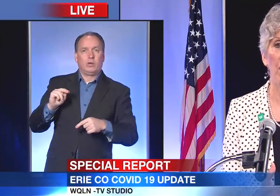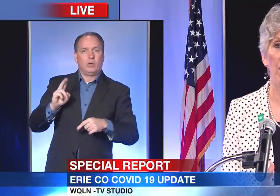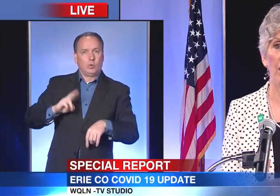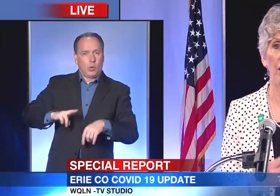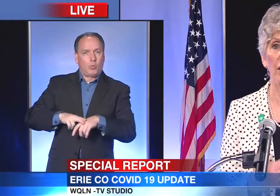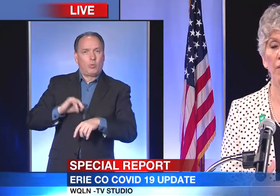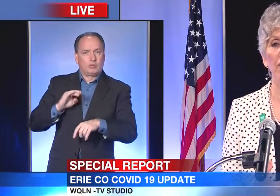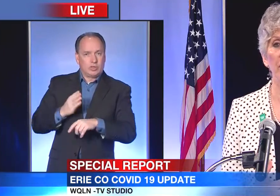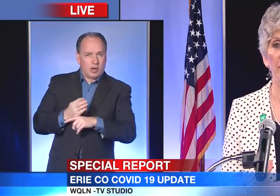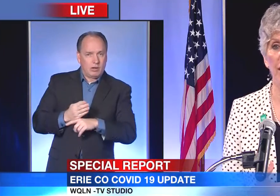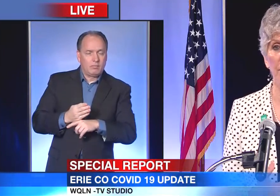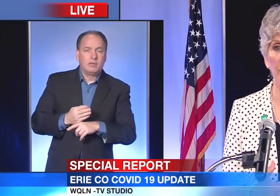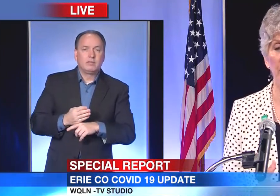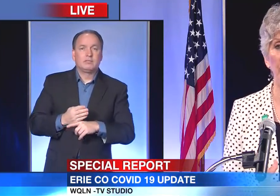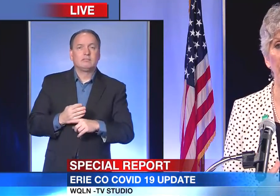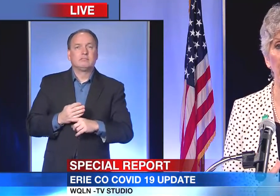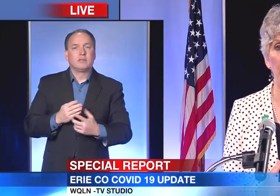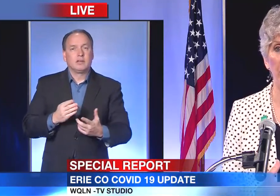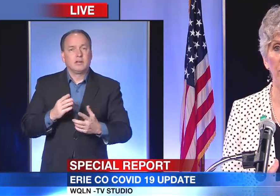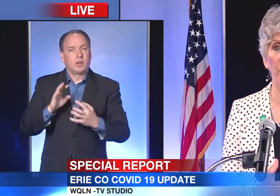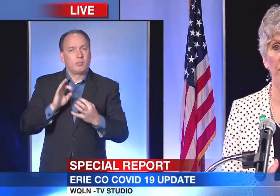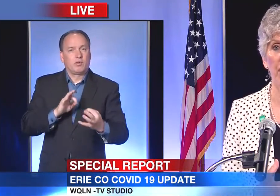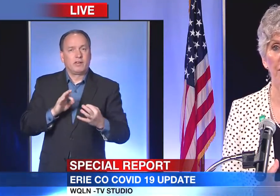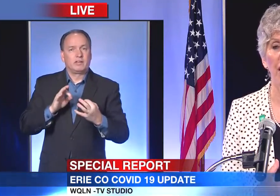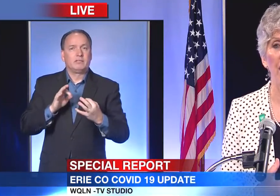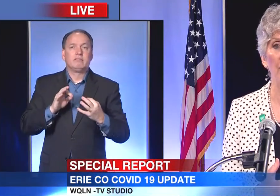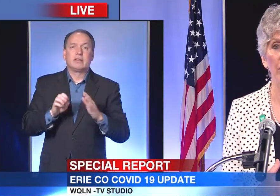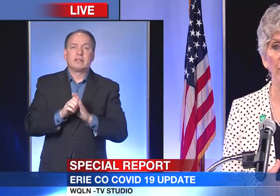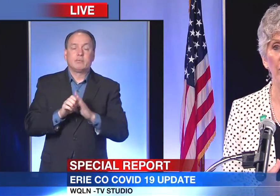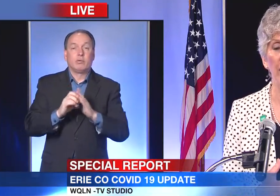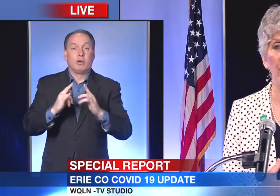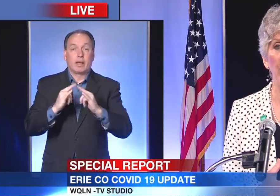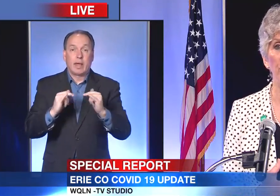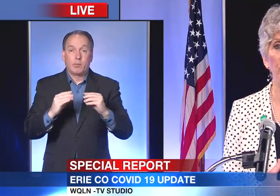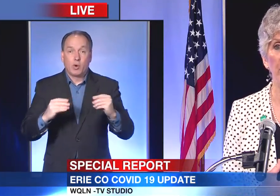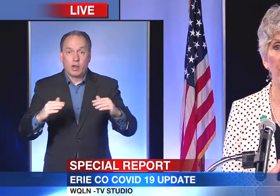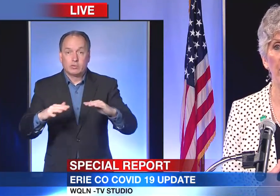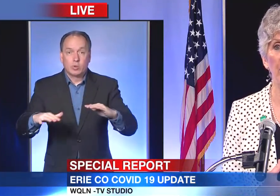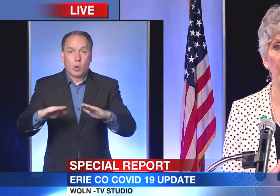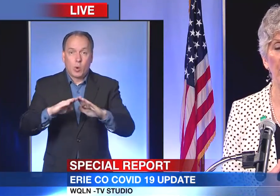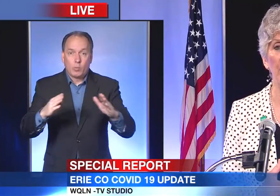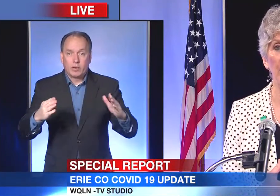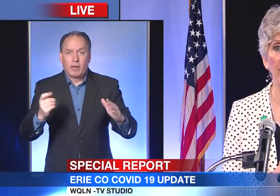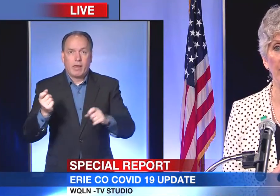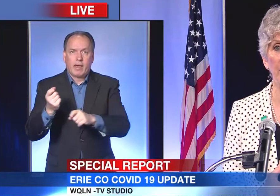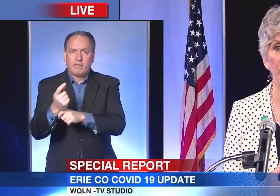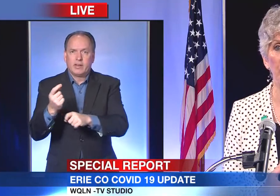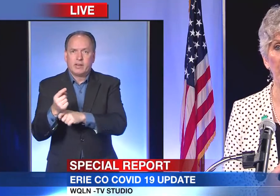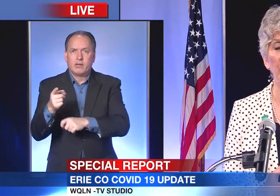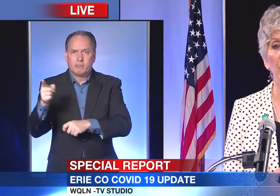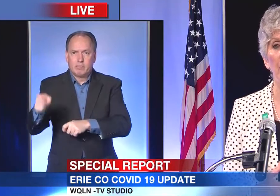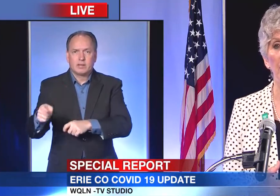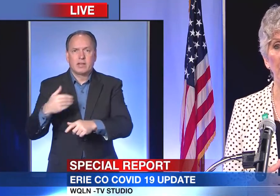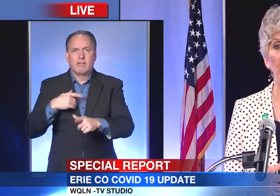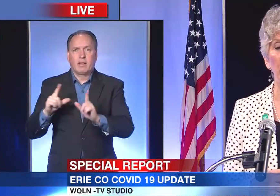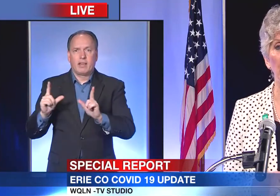NOW THEY REALLY NEED TO GO BACK AND DO SOME OF THE WORK THEY ALWAYS DO, A PERFECT EXAMPLE, AS THESE CAMP GROUNDS OPENING UP.